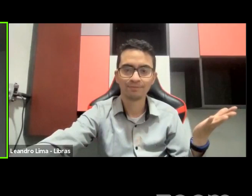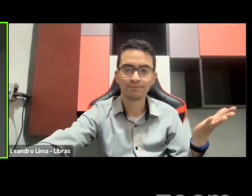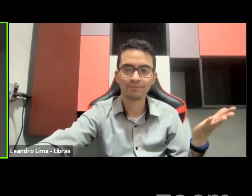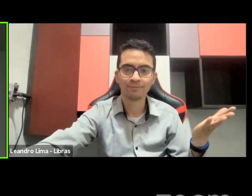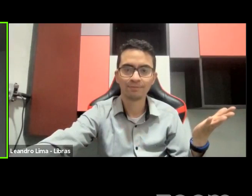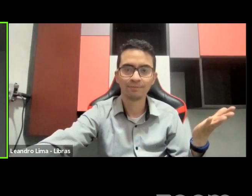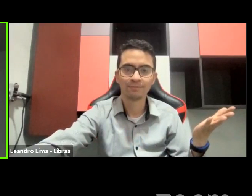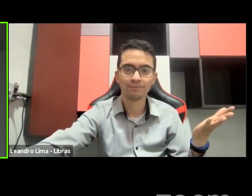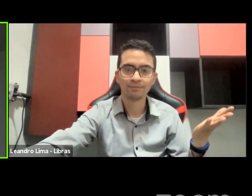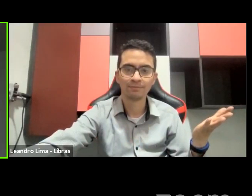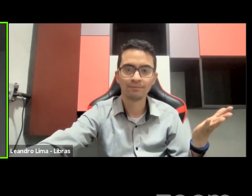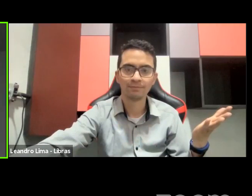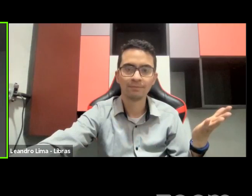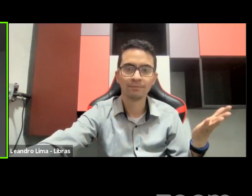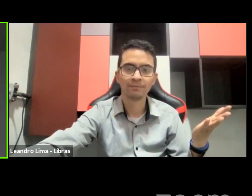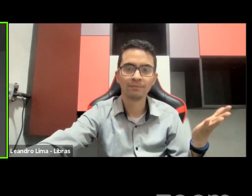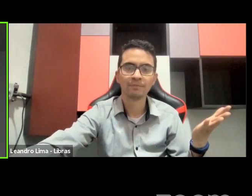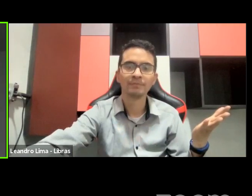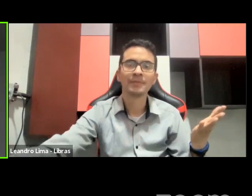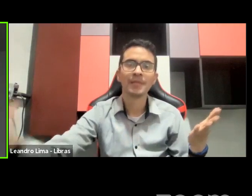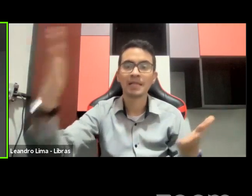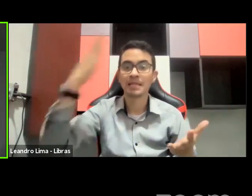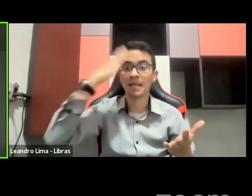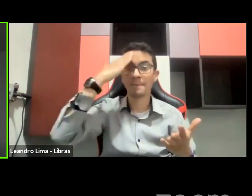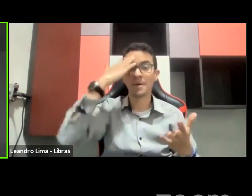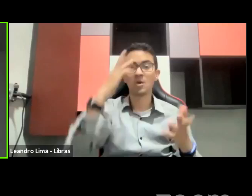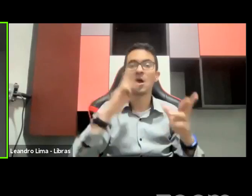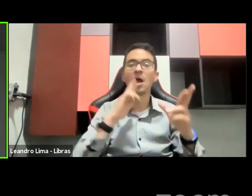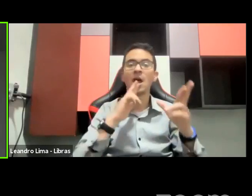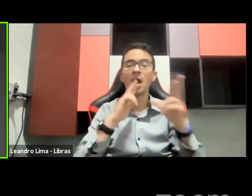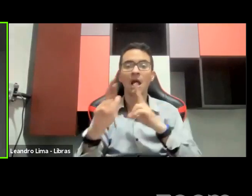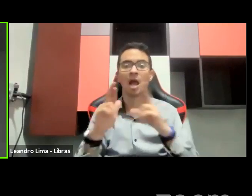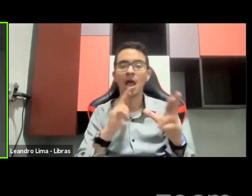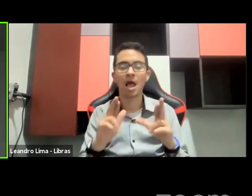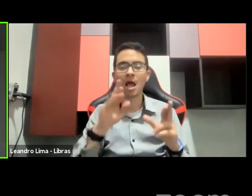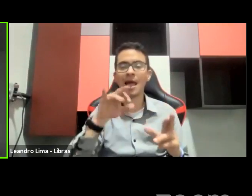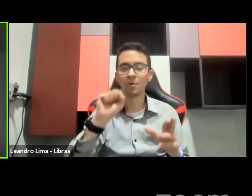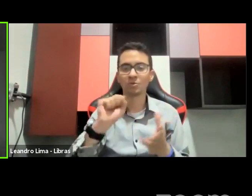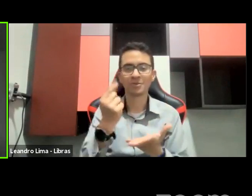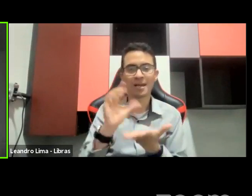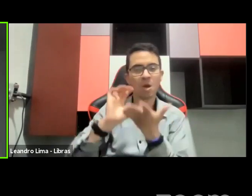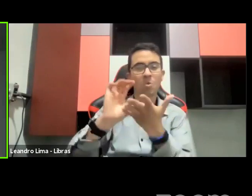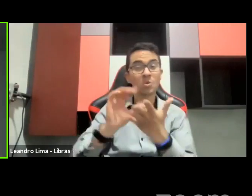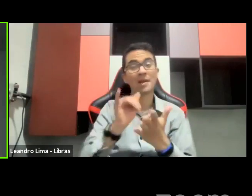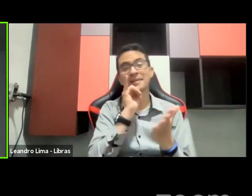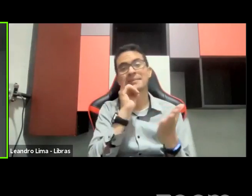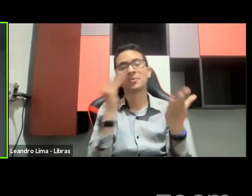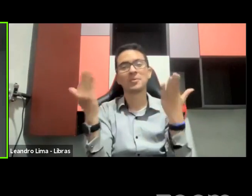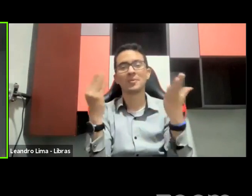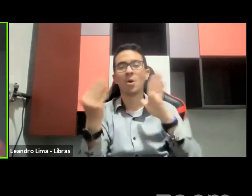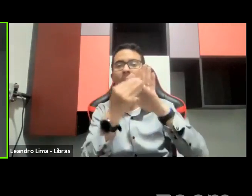those inventions and Pro inventions and Productive. And also, it is very And also, it is very important that